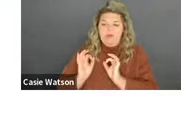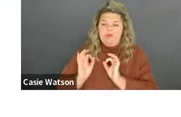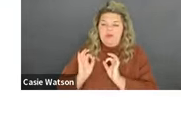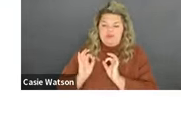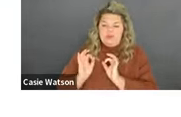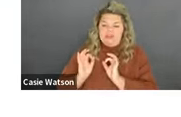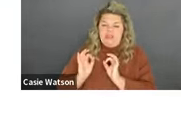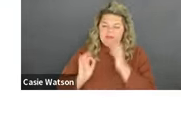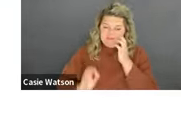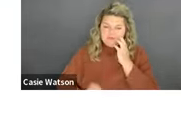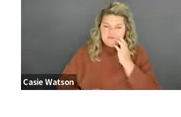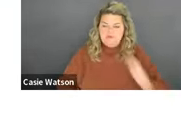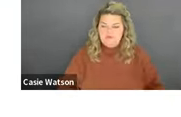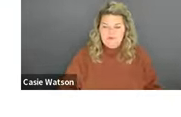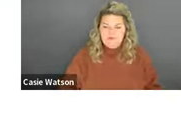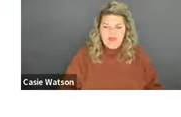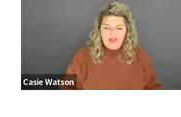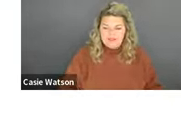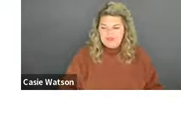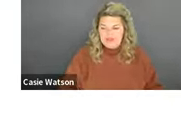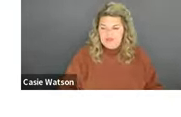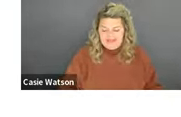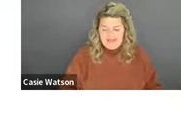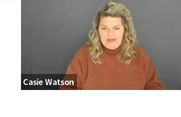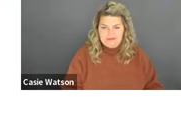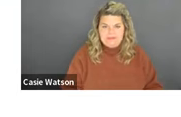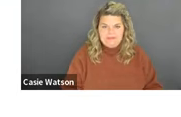we will do our switching and it should be seamless.